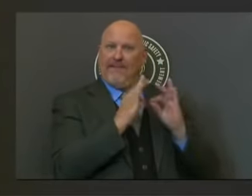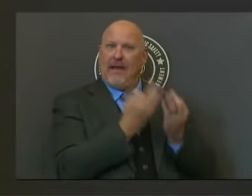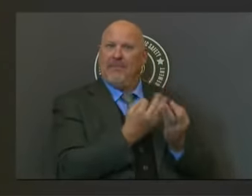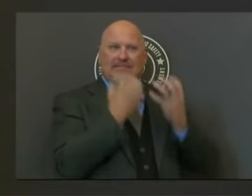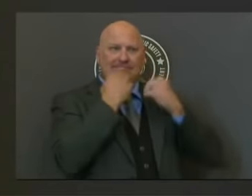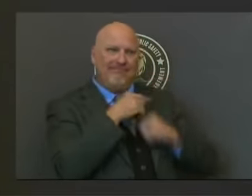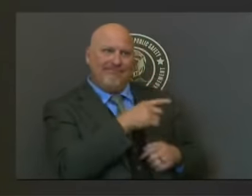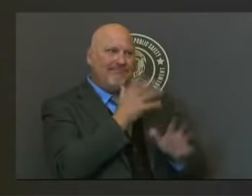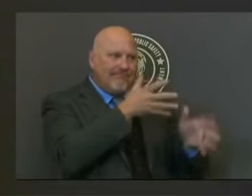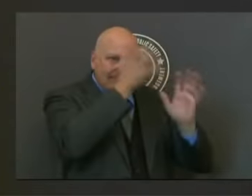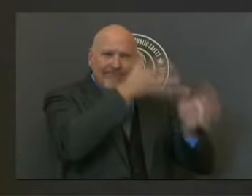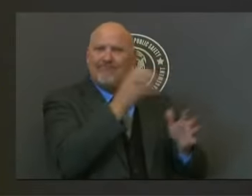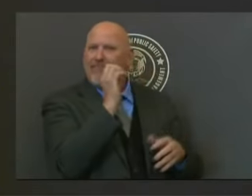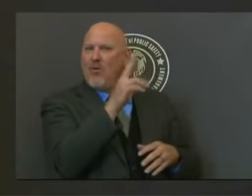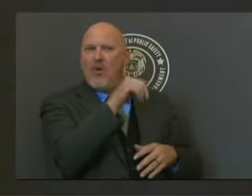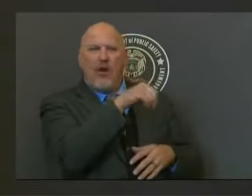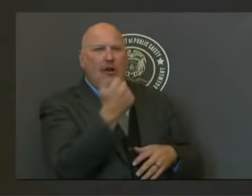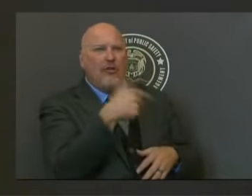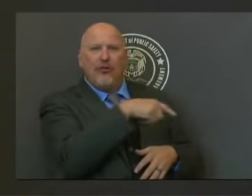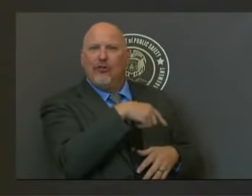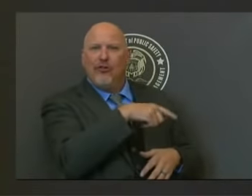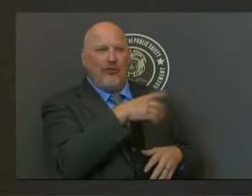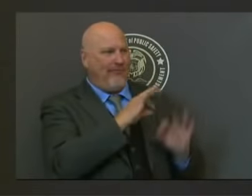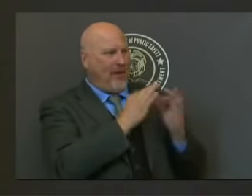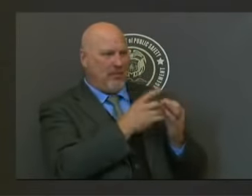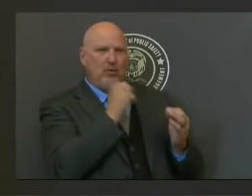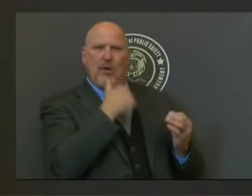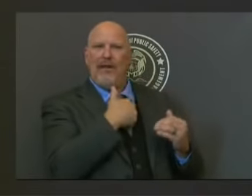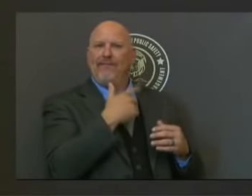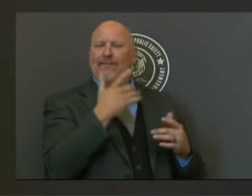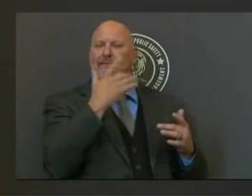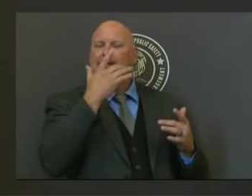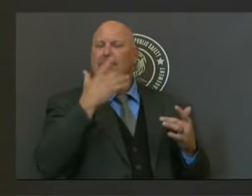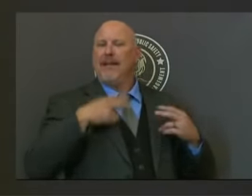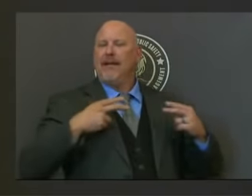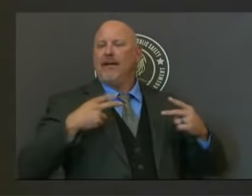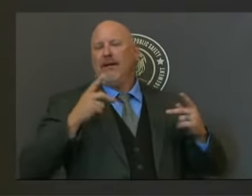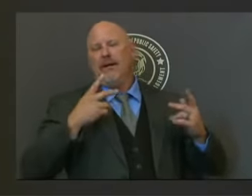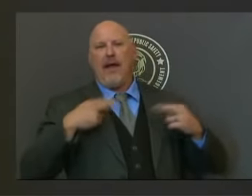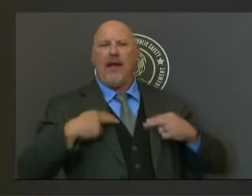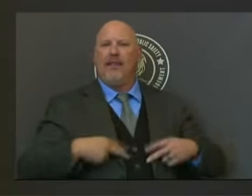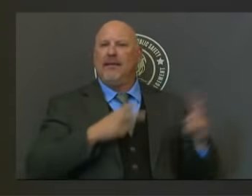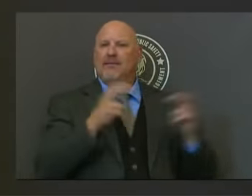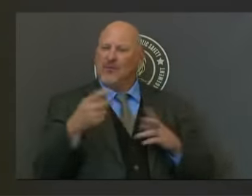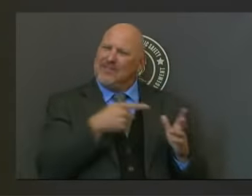so in conclusion